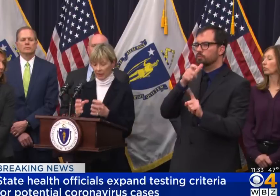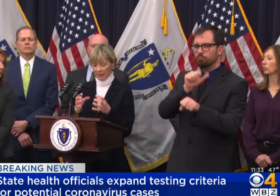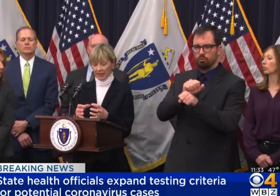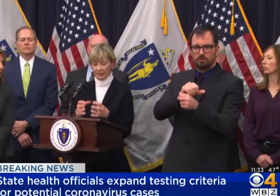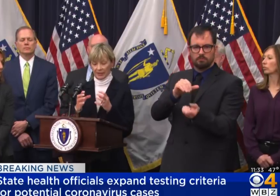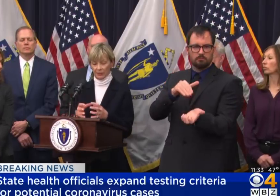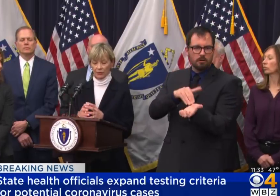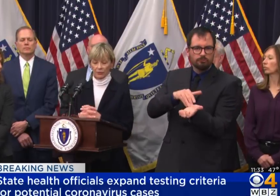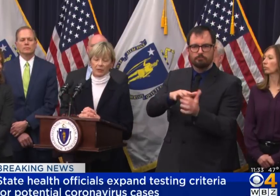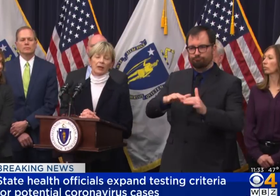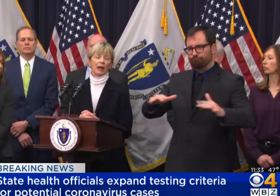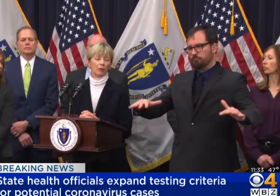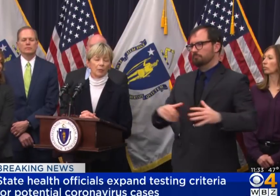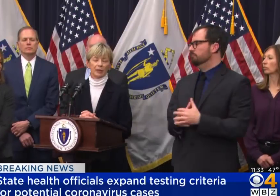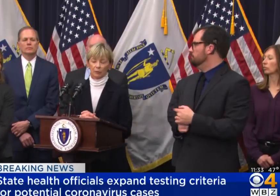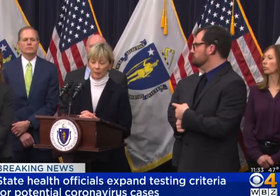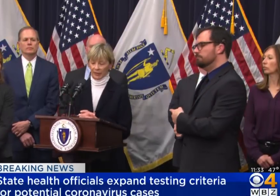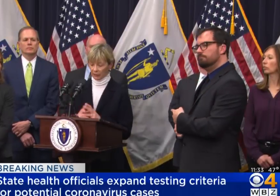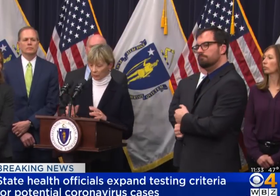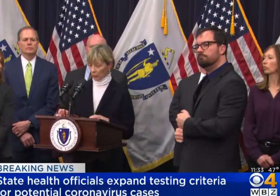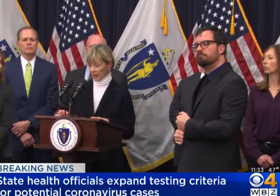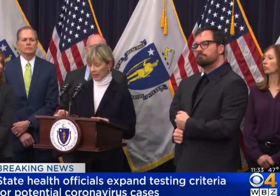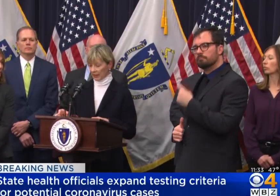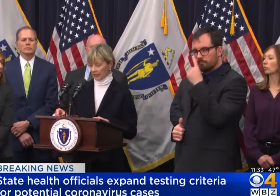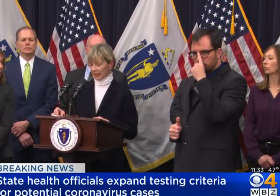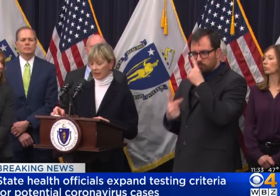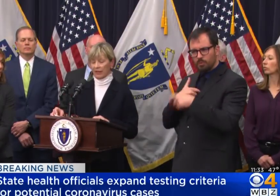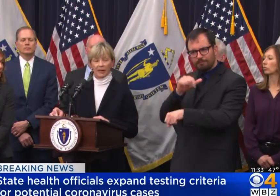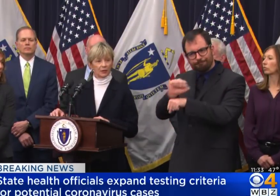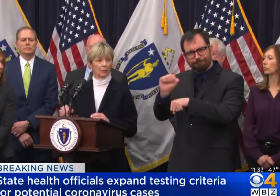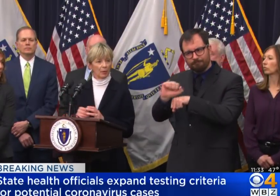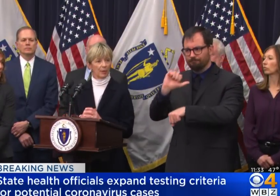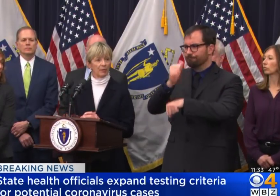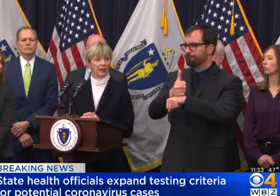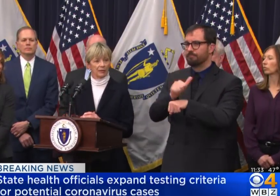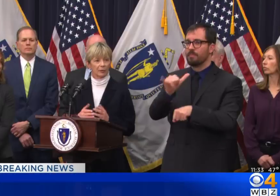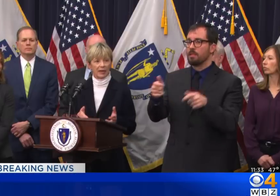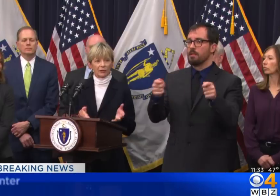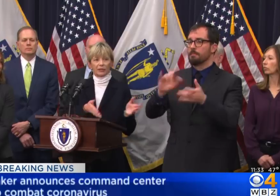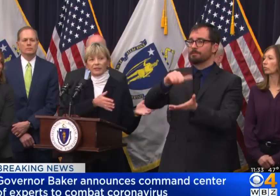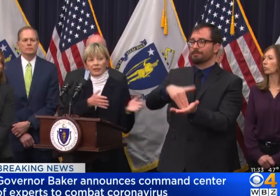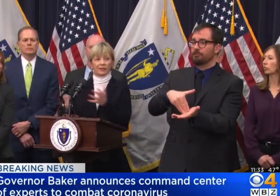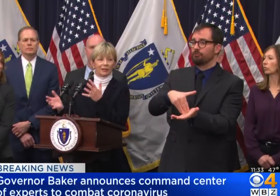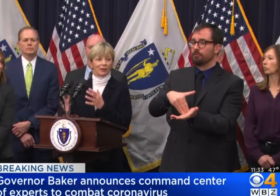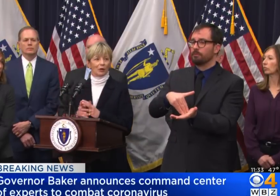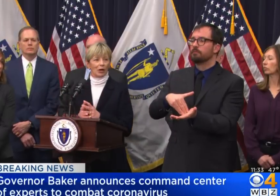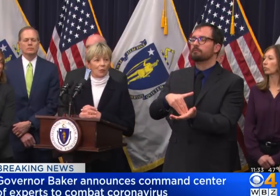WHY IS THIS GOING TO MAKE A DIFFERENCE? SO WE WILL BE HAVING -- SO WE'RE LITERALLY CREATING A